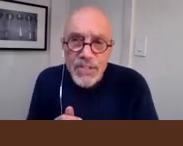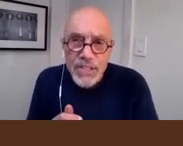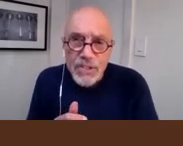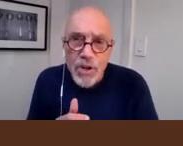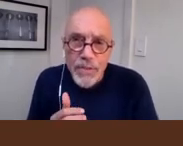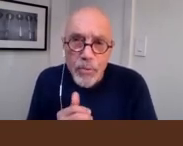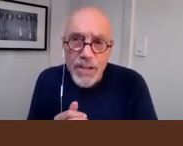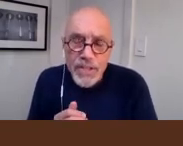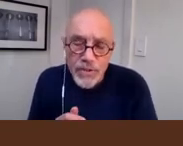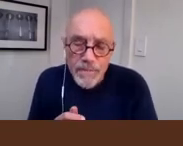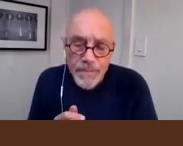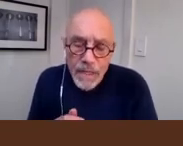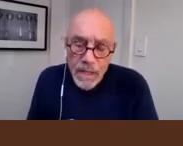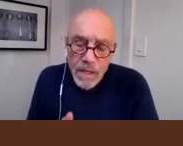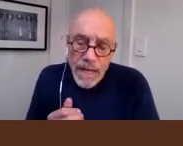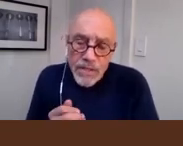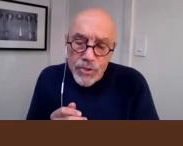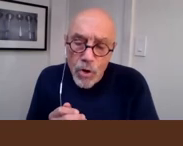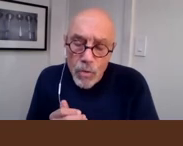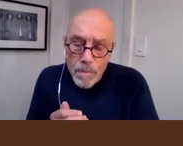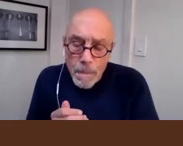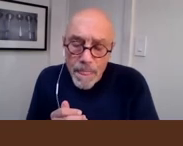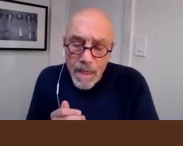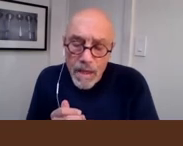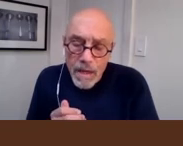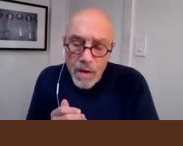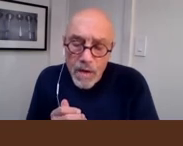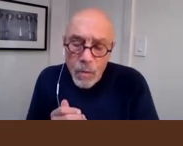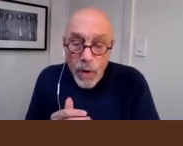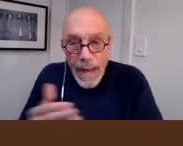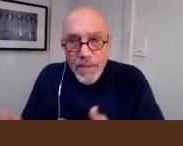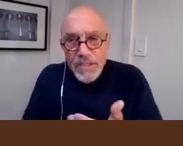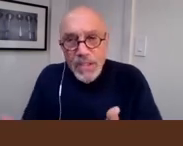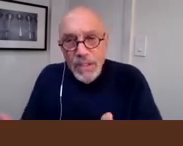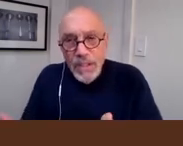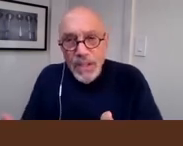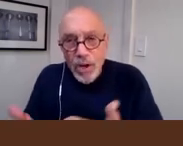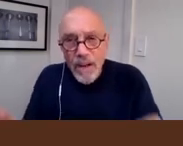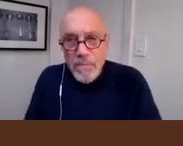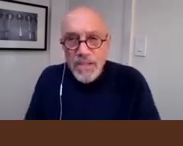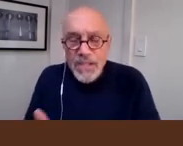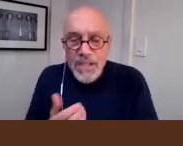and it is called the processor. And so what happens in the coffee business